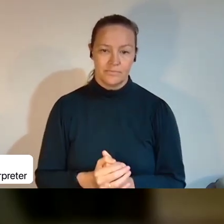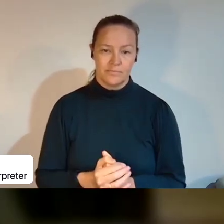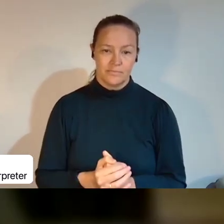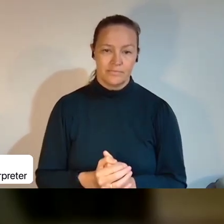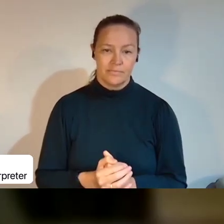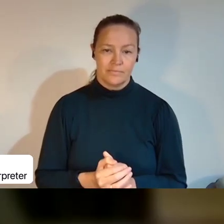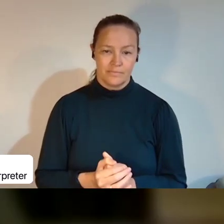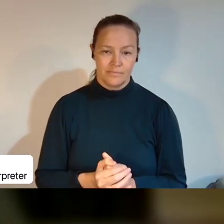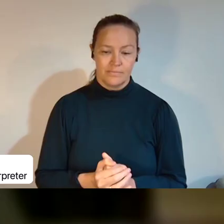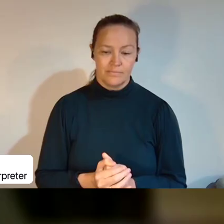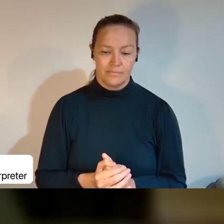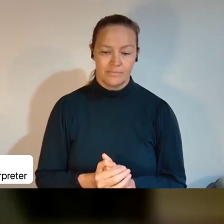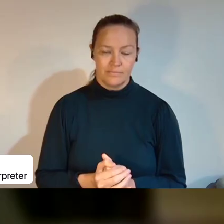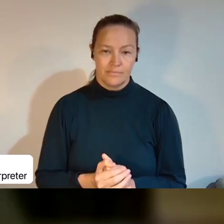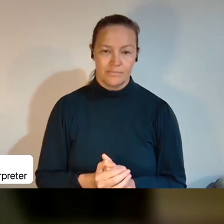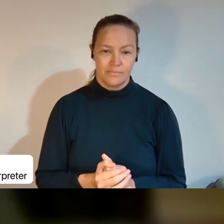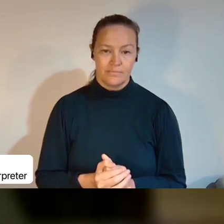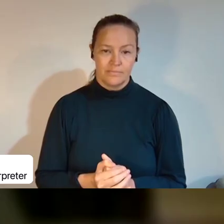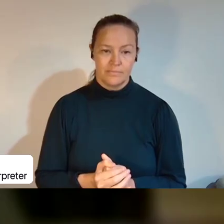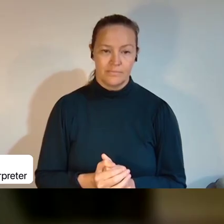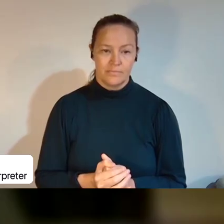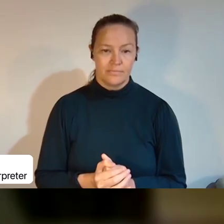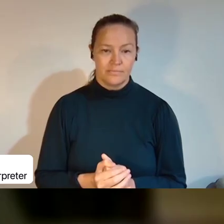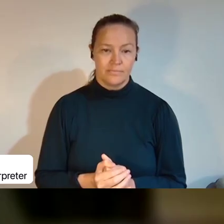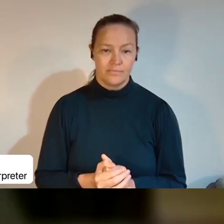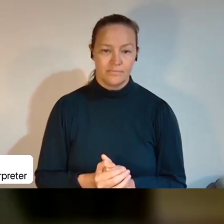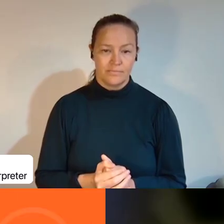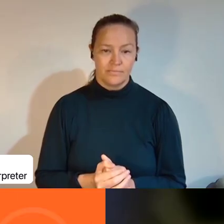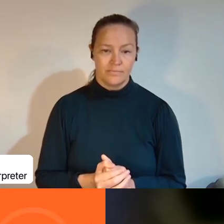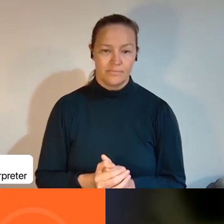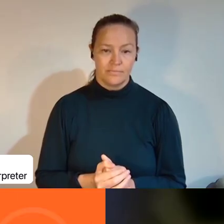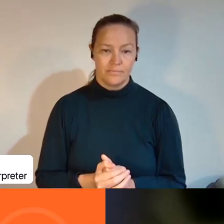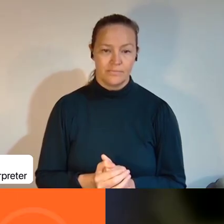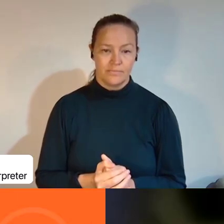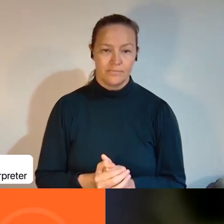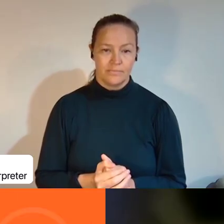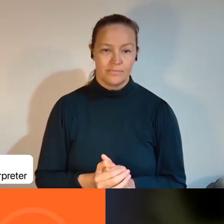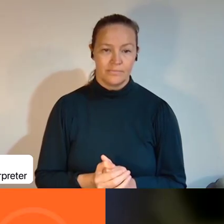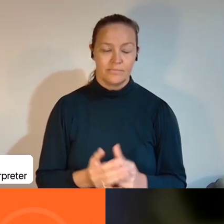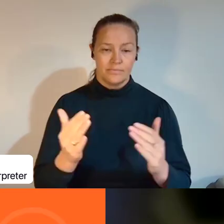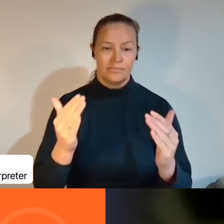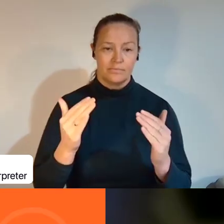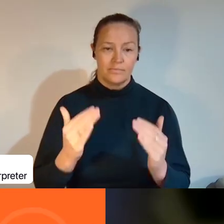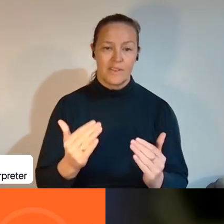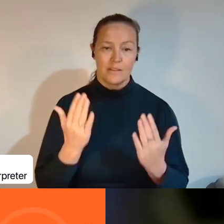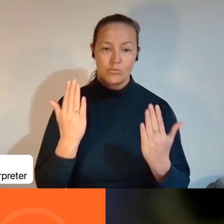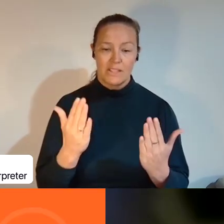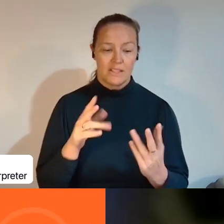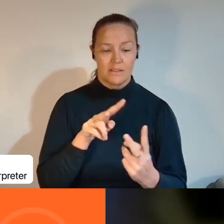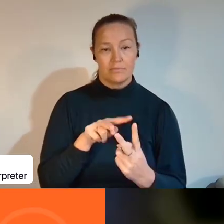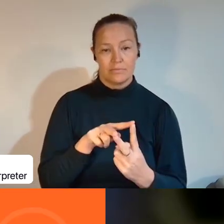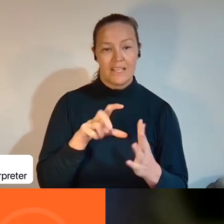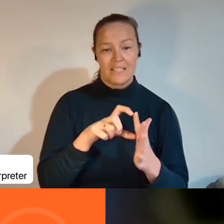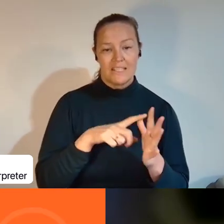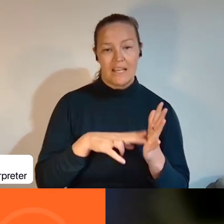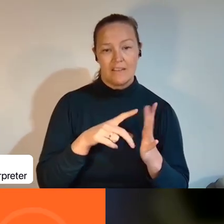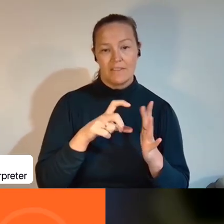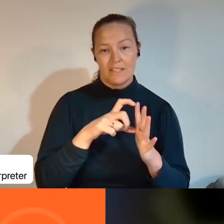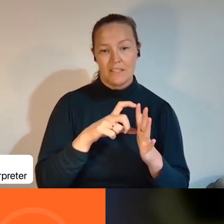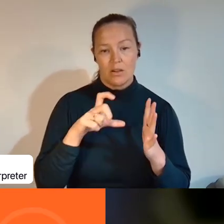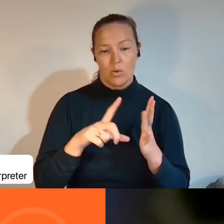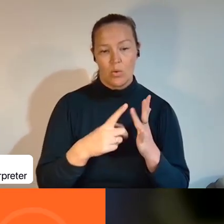entwine. Thank you. Our next speakers are David Corner and Shara Turner,